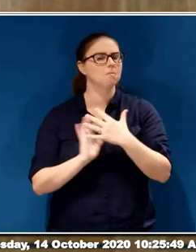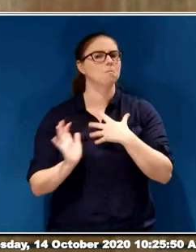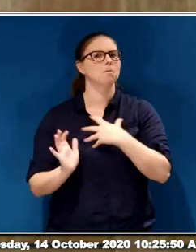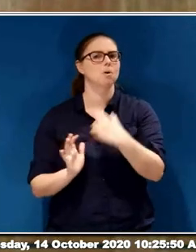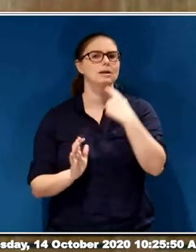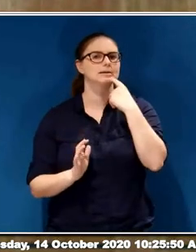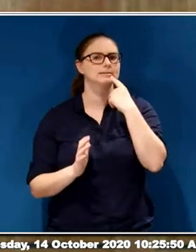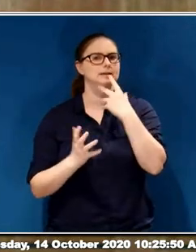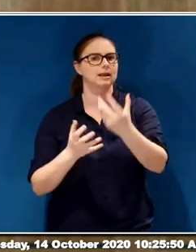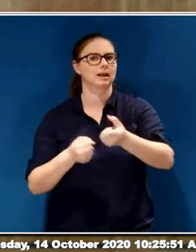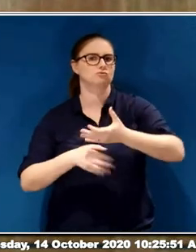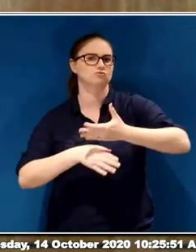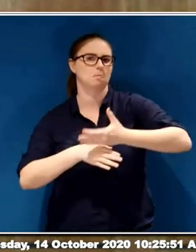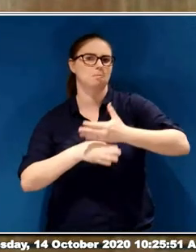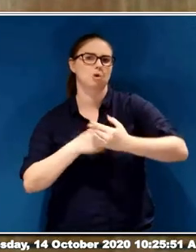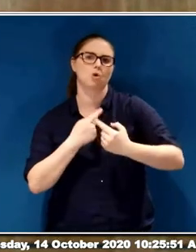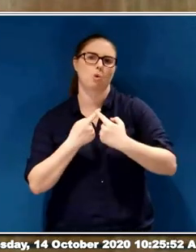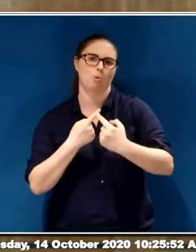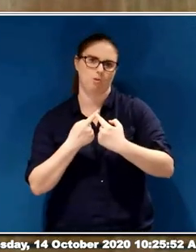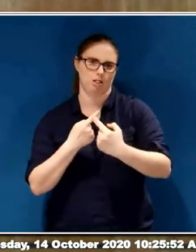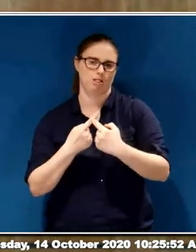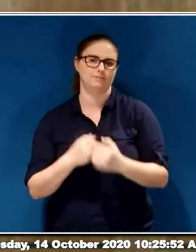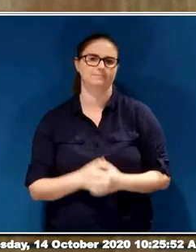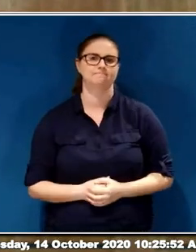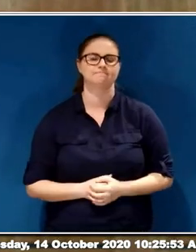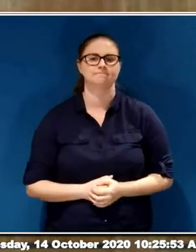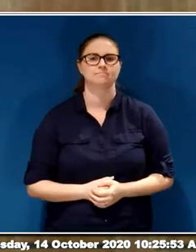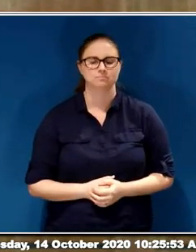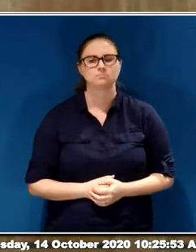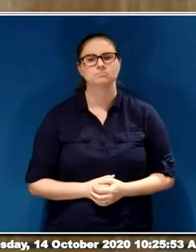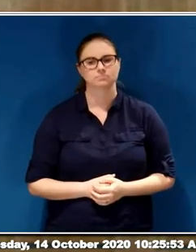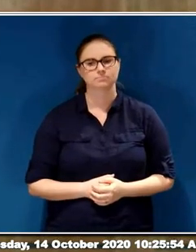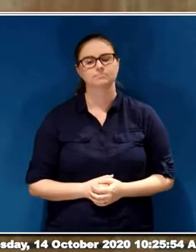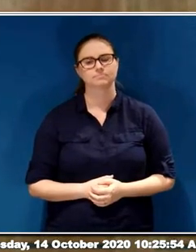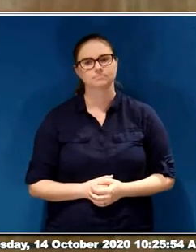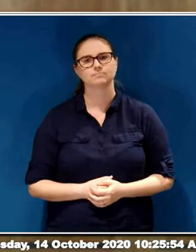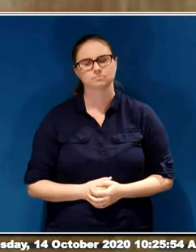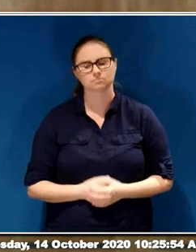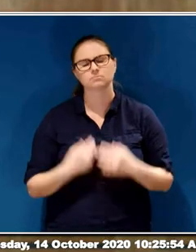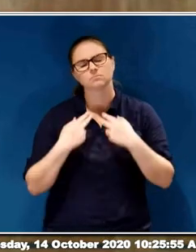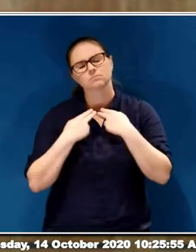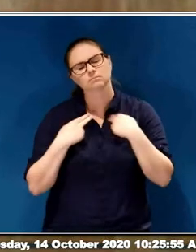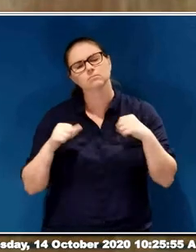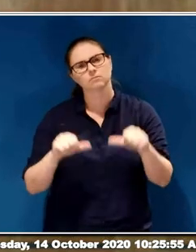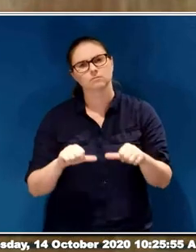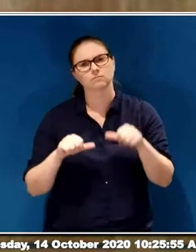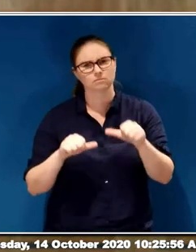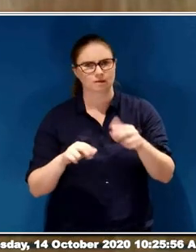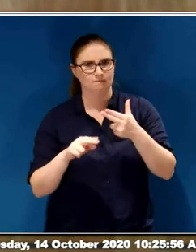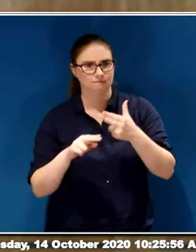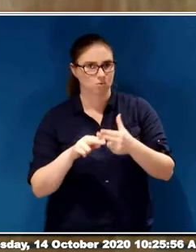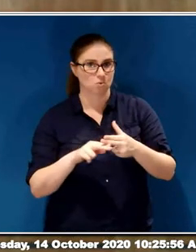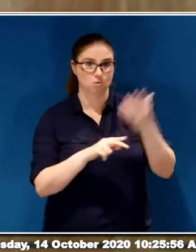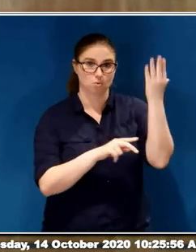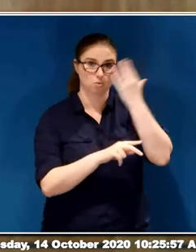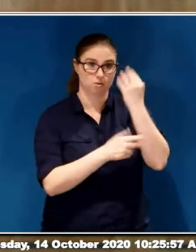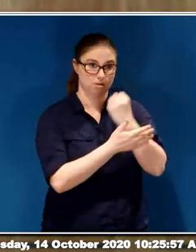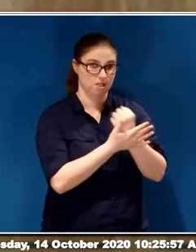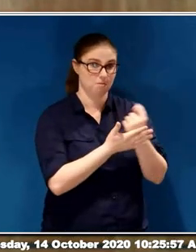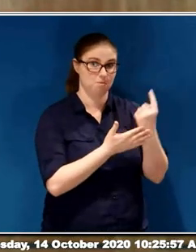In terms of that transition between schools, did you take any steps to assist that? Yes, I did.